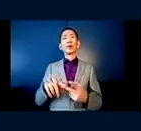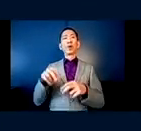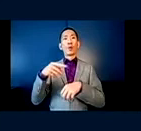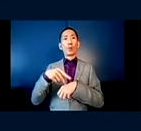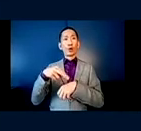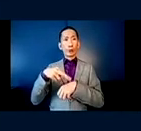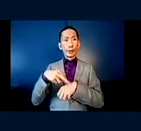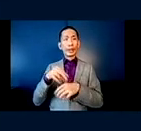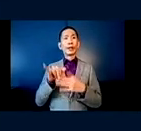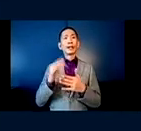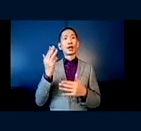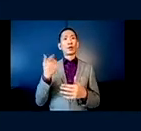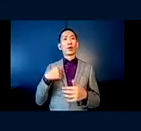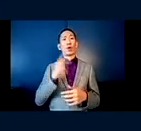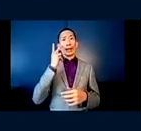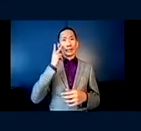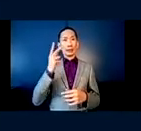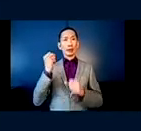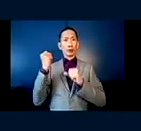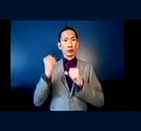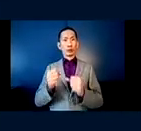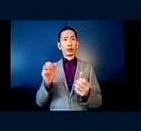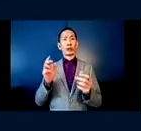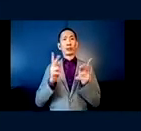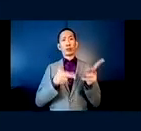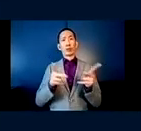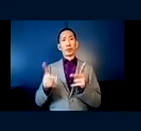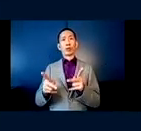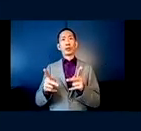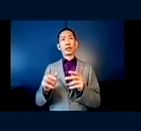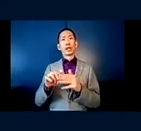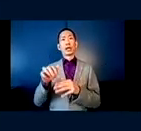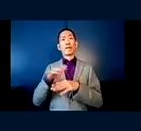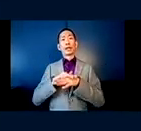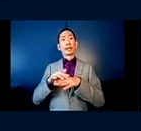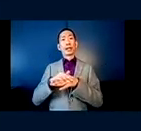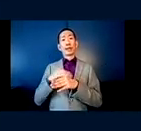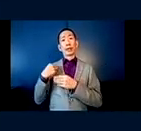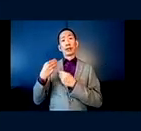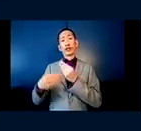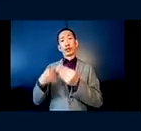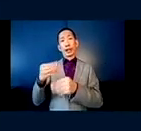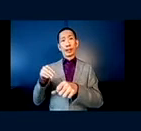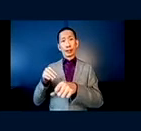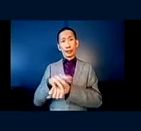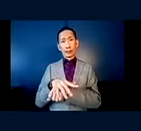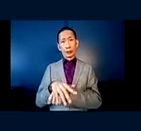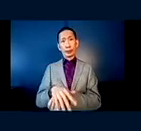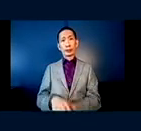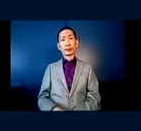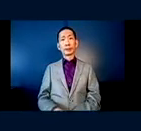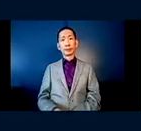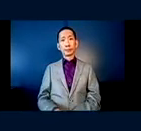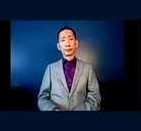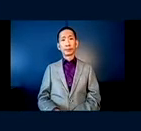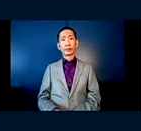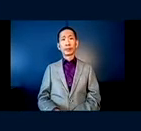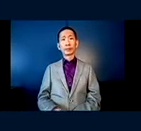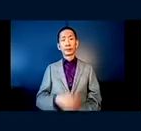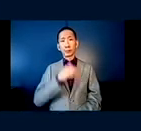PUERTO RICAN, AND I THINK THAT'S WHERE WE SAW THE HIGH PROPORTION OF THE CONTRIBUTION OF THE NATIVE AMERICAN GENETIC